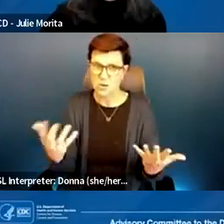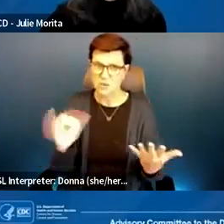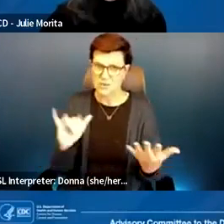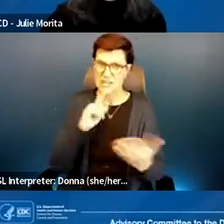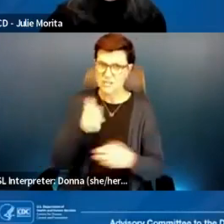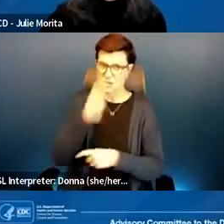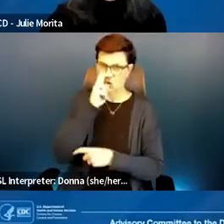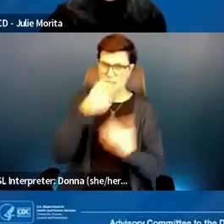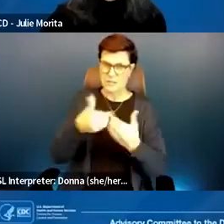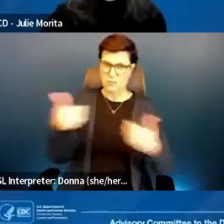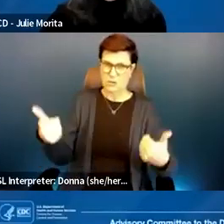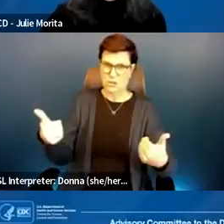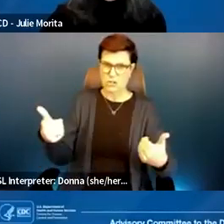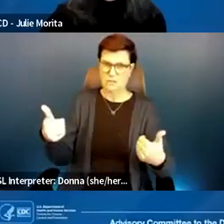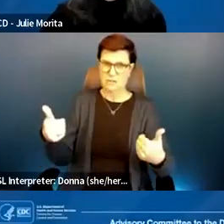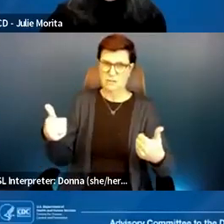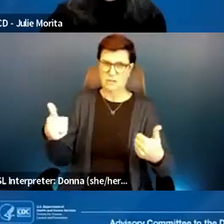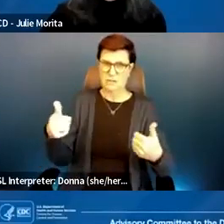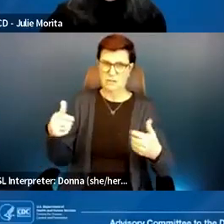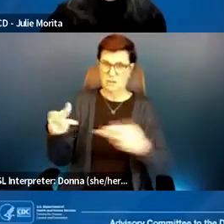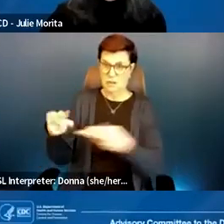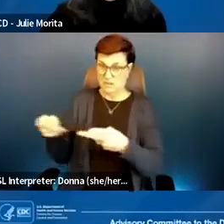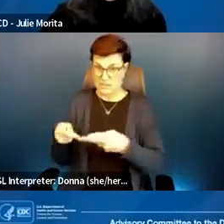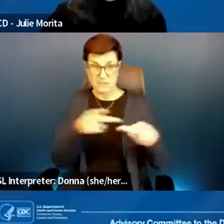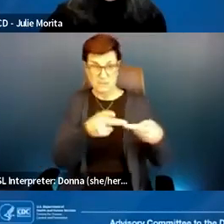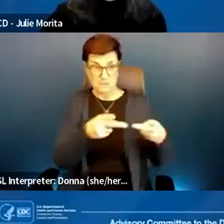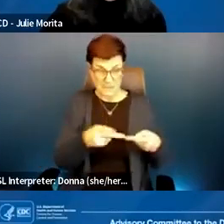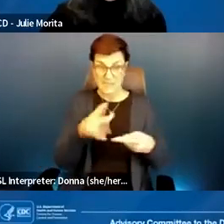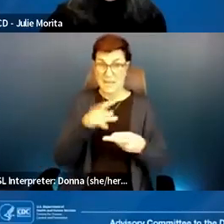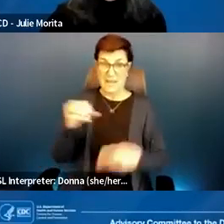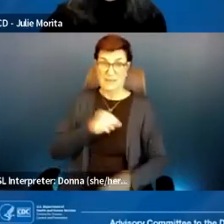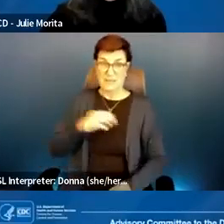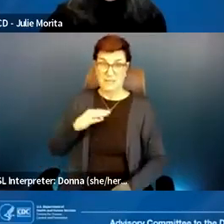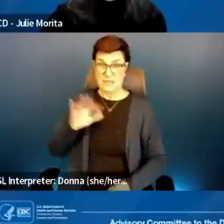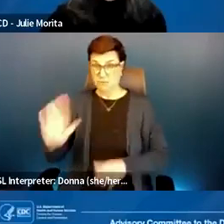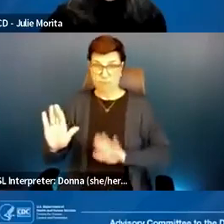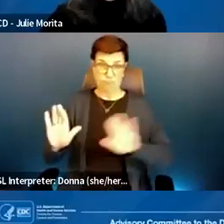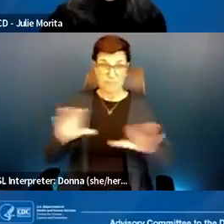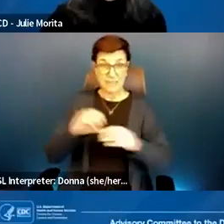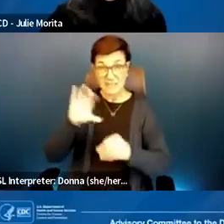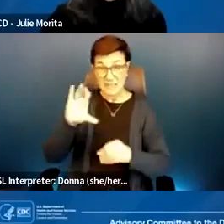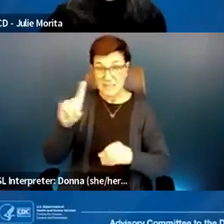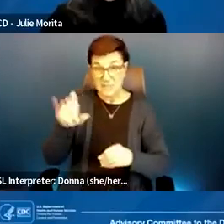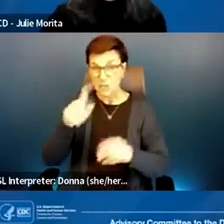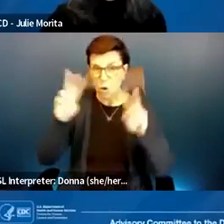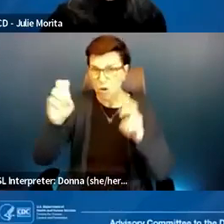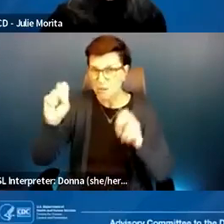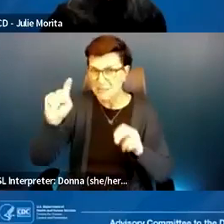of space and staff. And at CDC, you would be called staff. I just want to be clear.